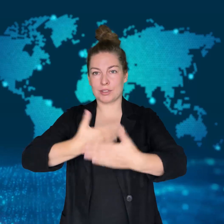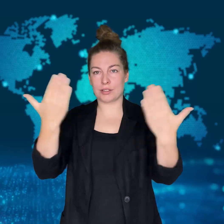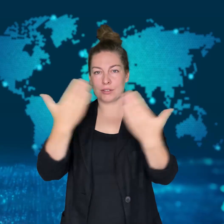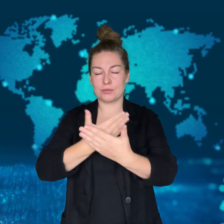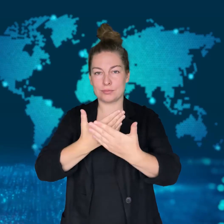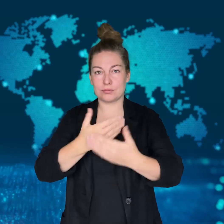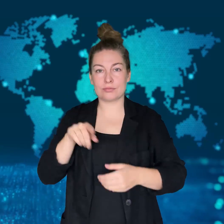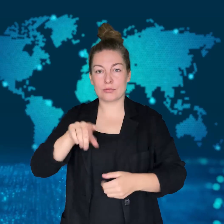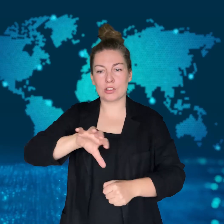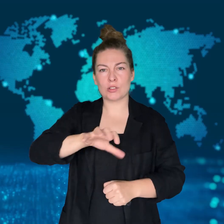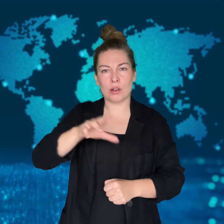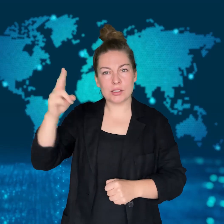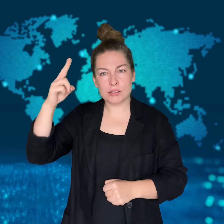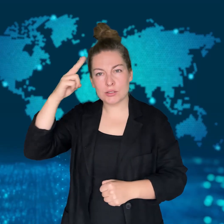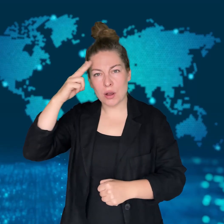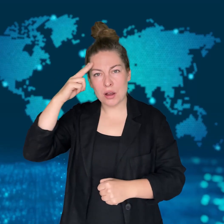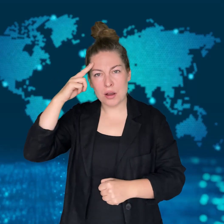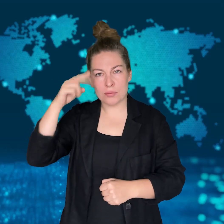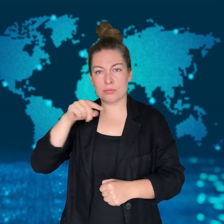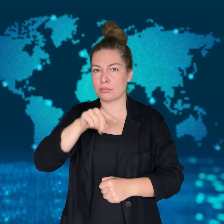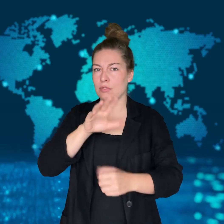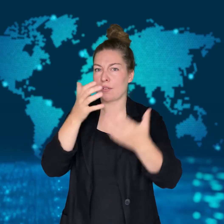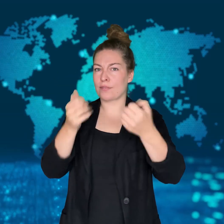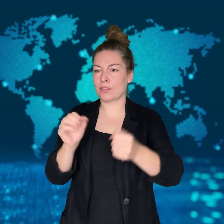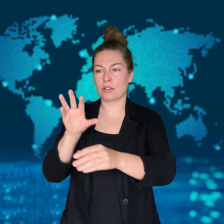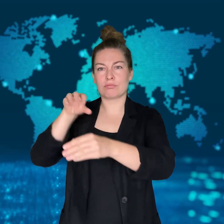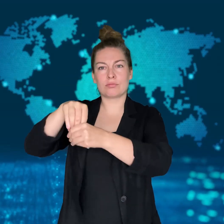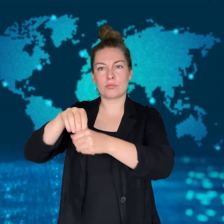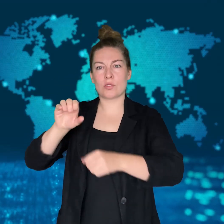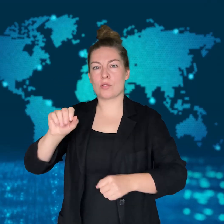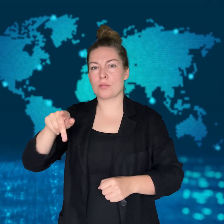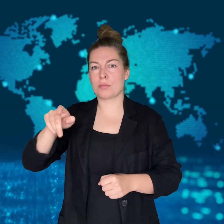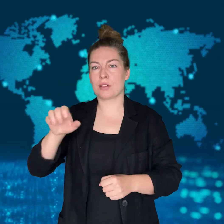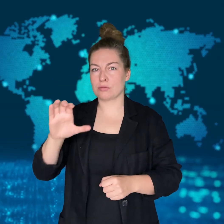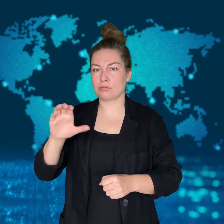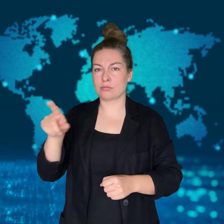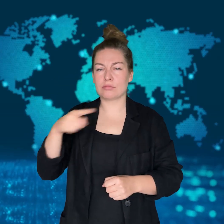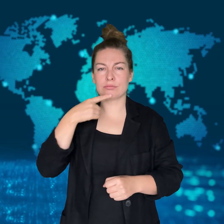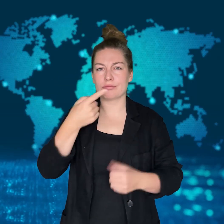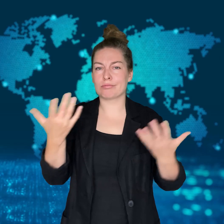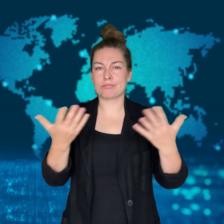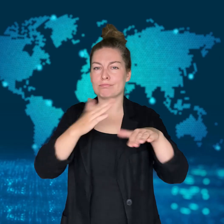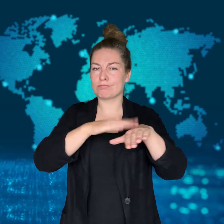said it would cut production of crude oil in spite of the rise in demand.